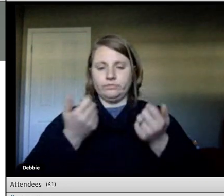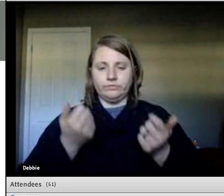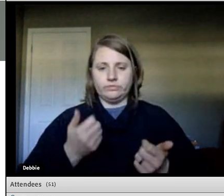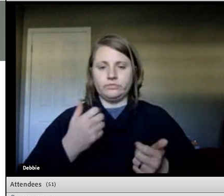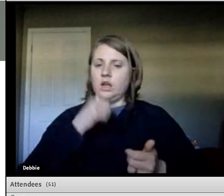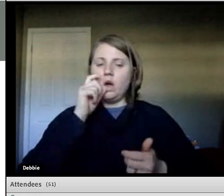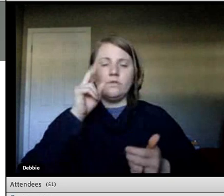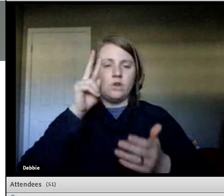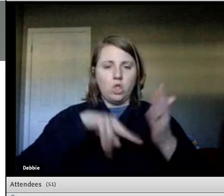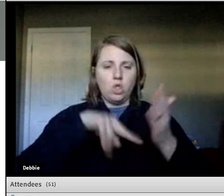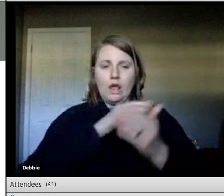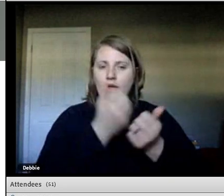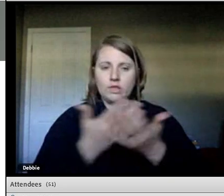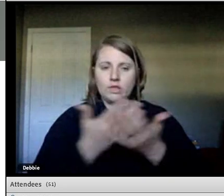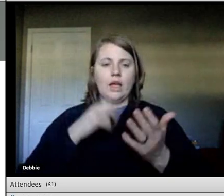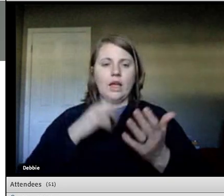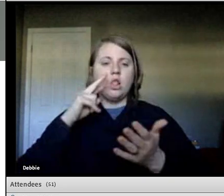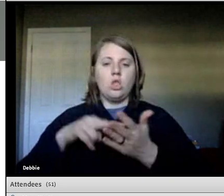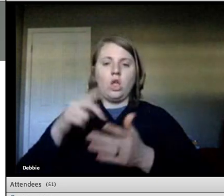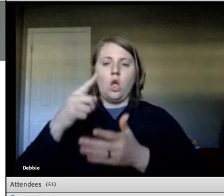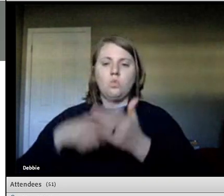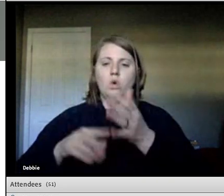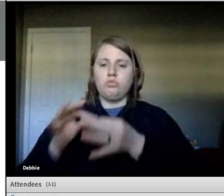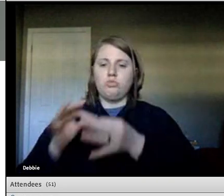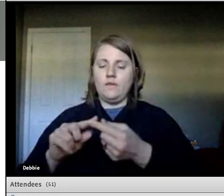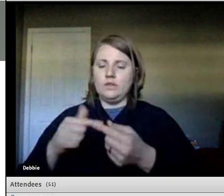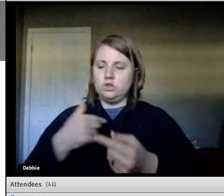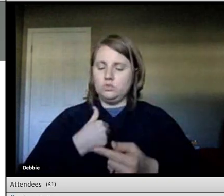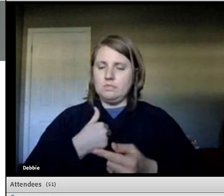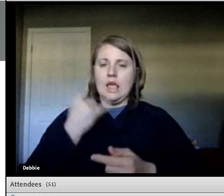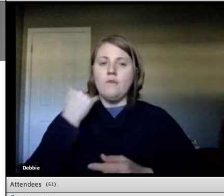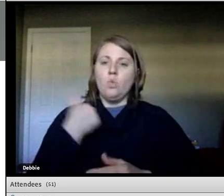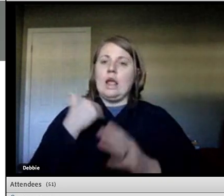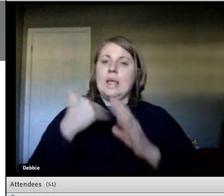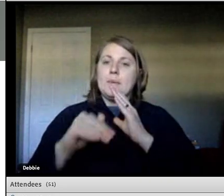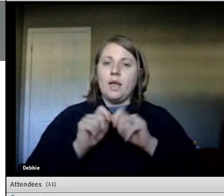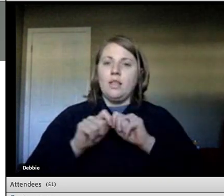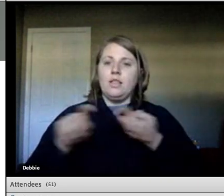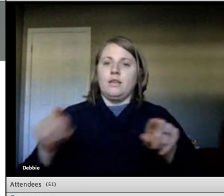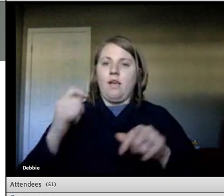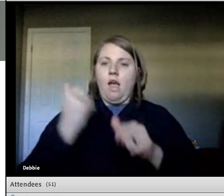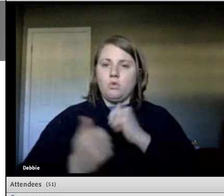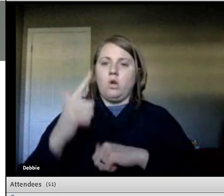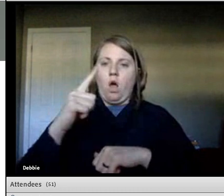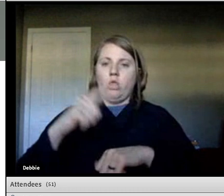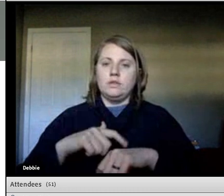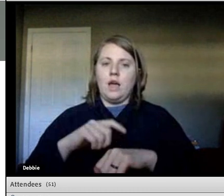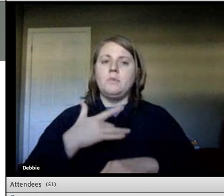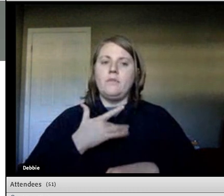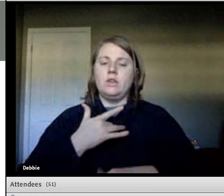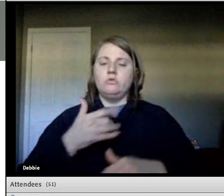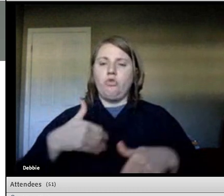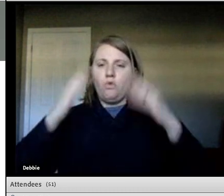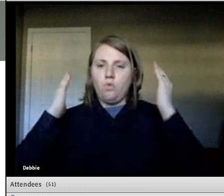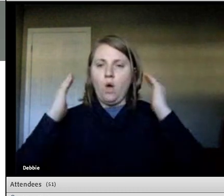to everybody all the time, it can kind of get overwhelming in your in-box. Protonmail is an alternative for e-mail.